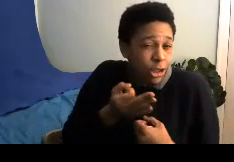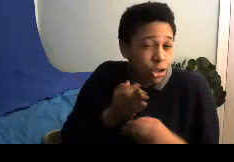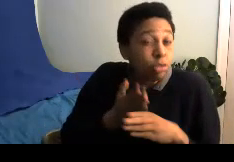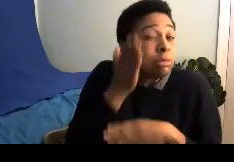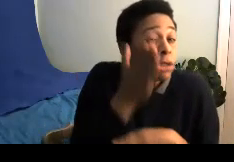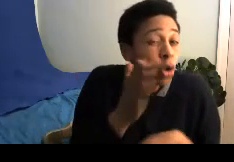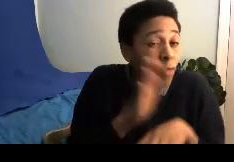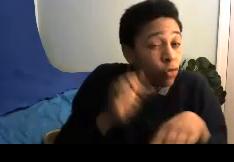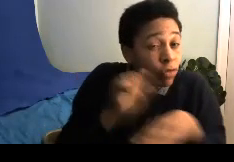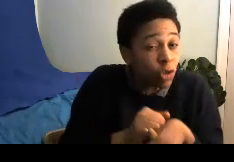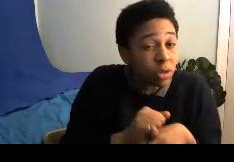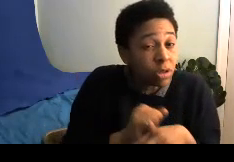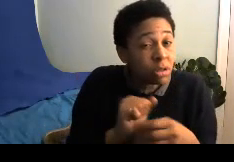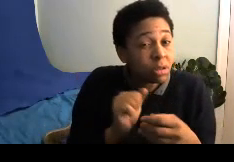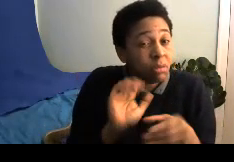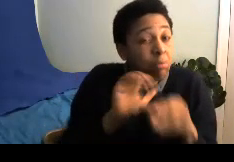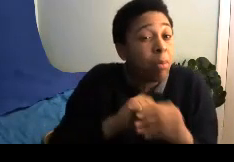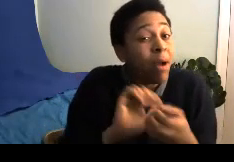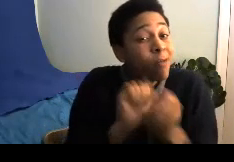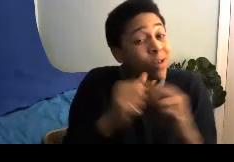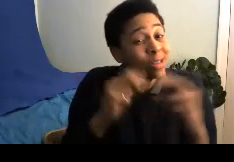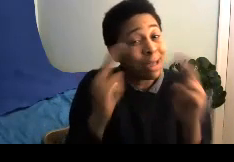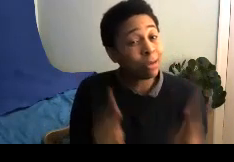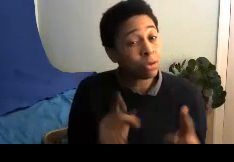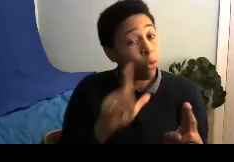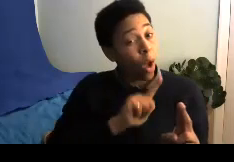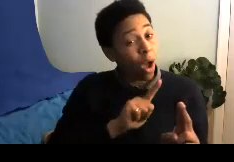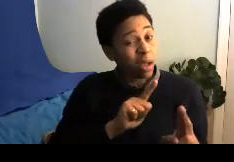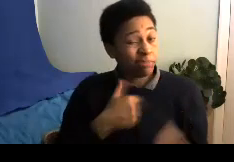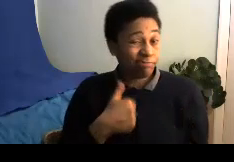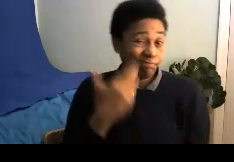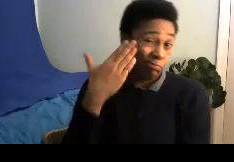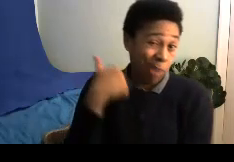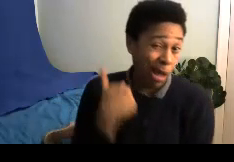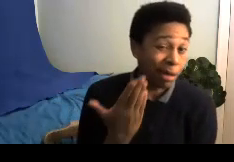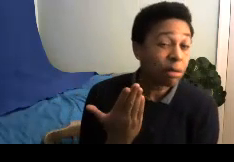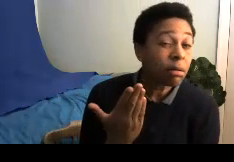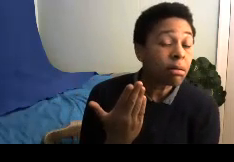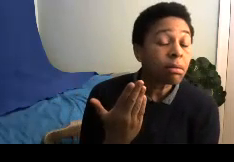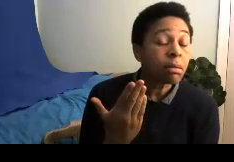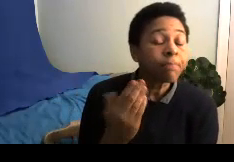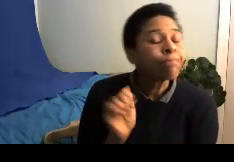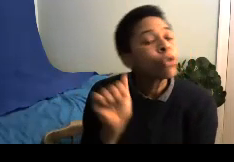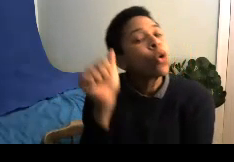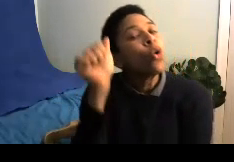he wasn't too black. He knew he would have to spend the rest of